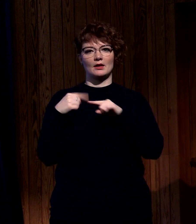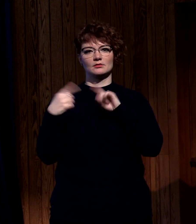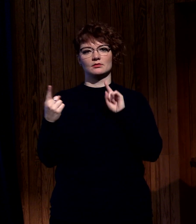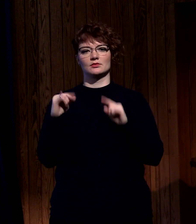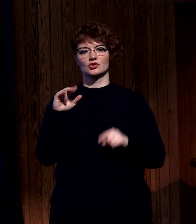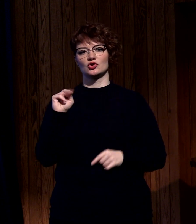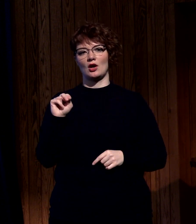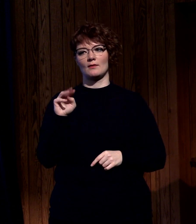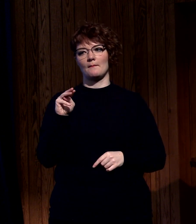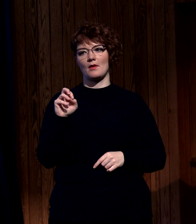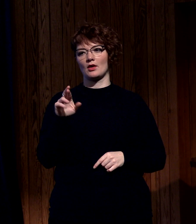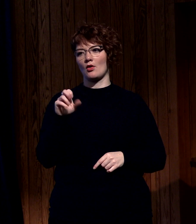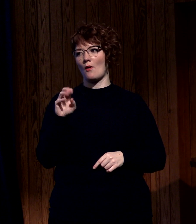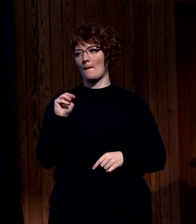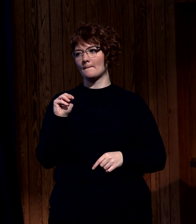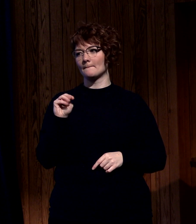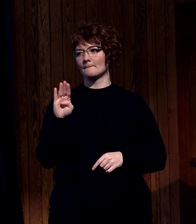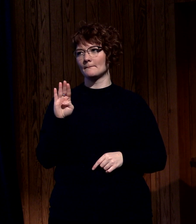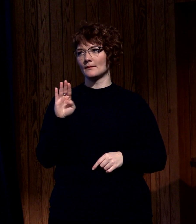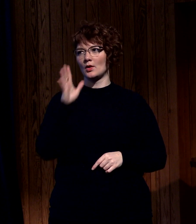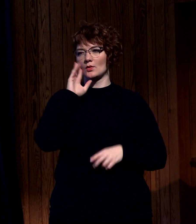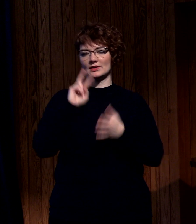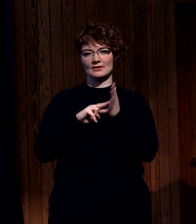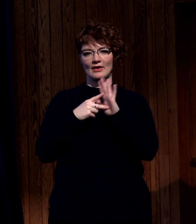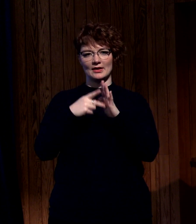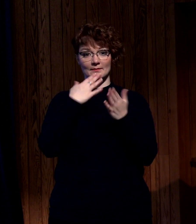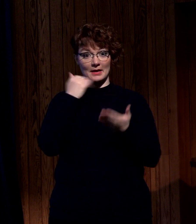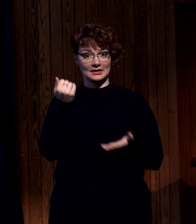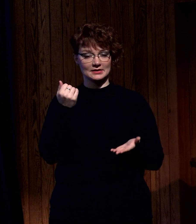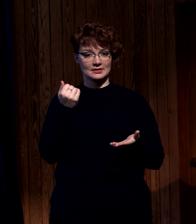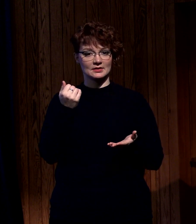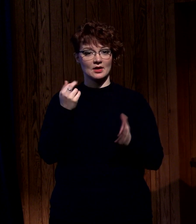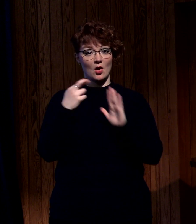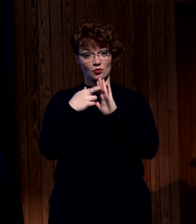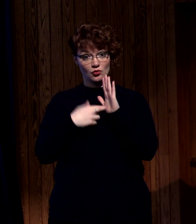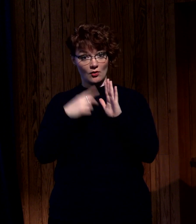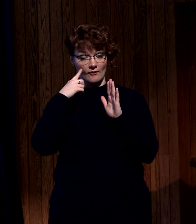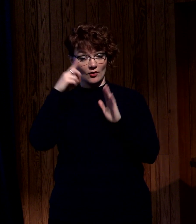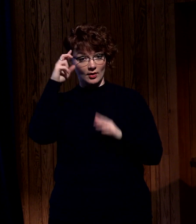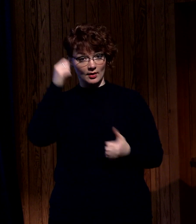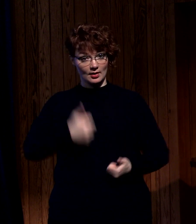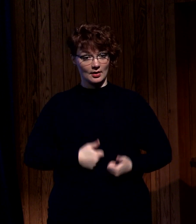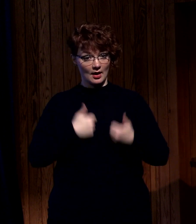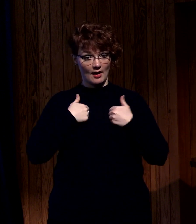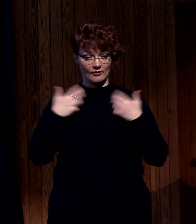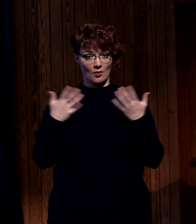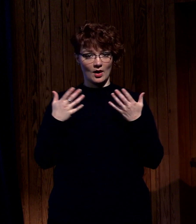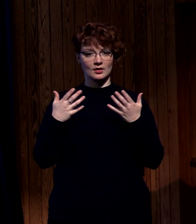comer would define it best. A rule of life is a schedule and